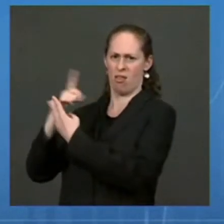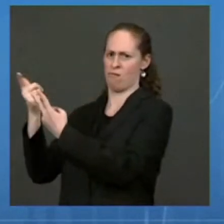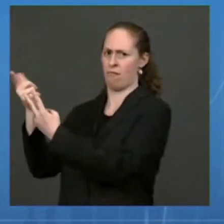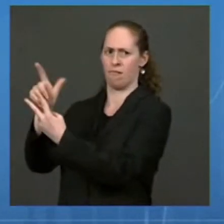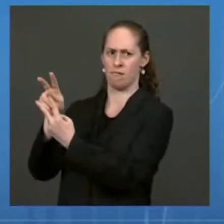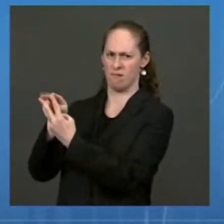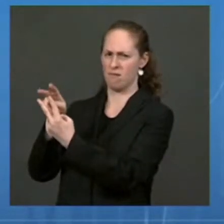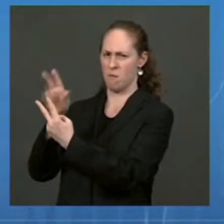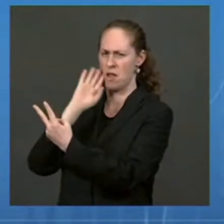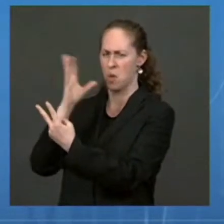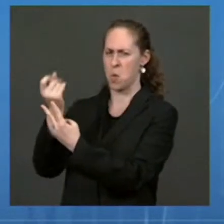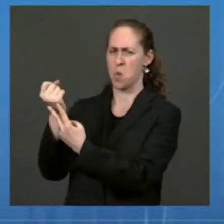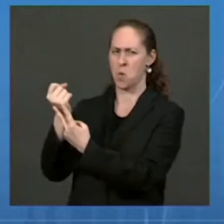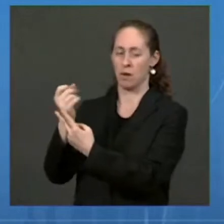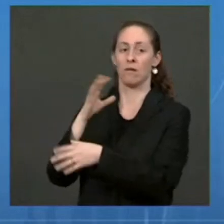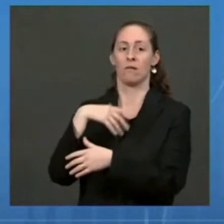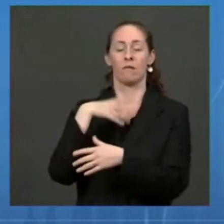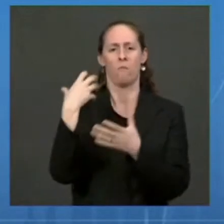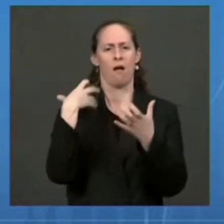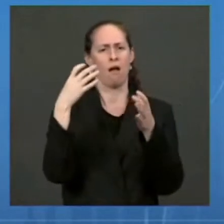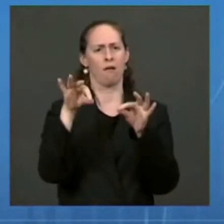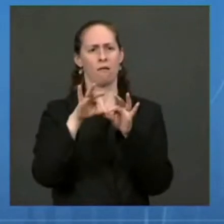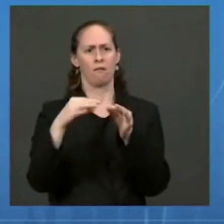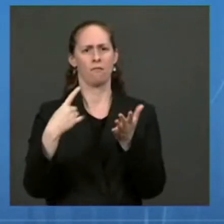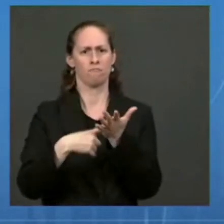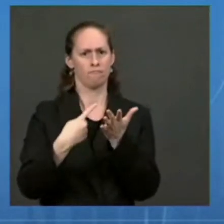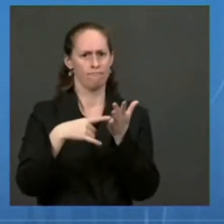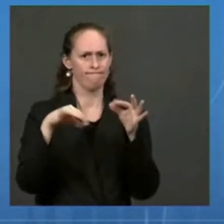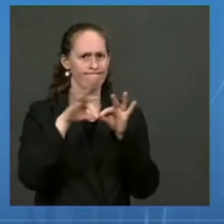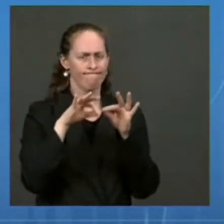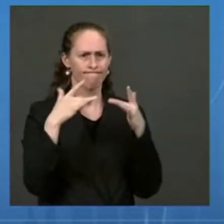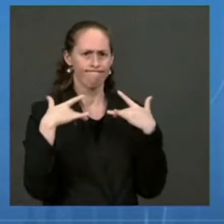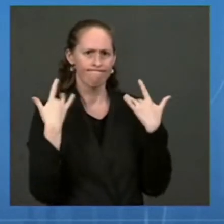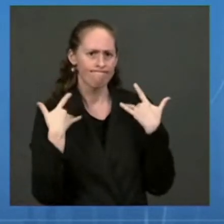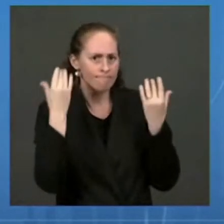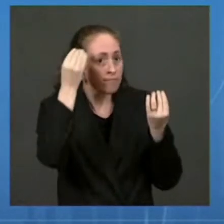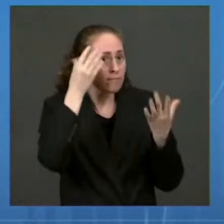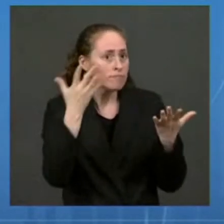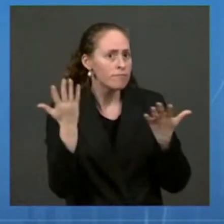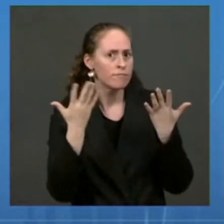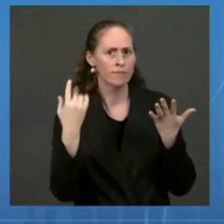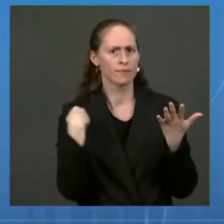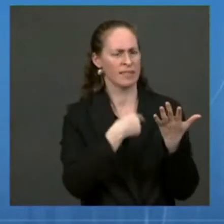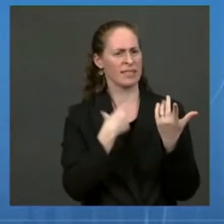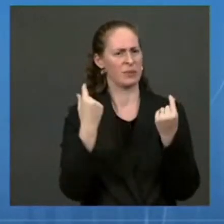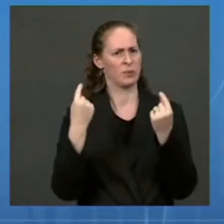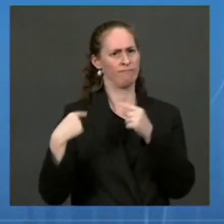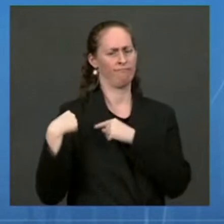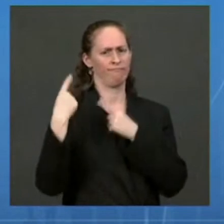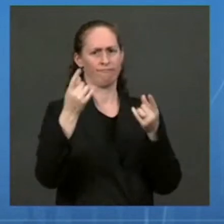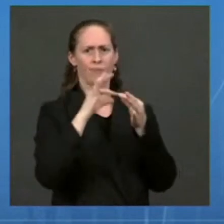GOOD AFTERNOON AND THANK YOU FOR JOINING US.